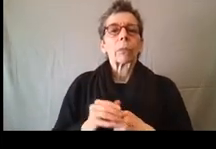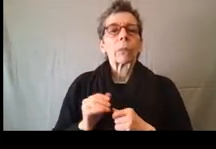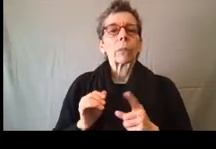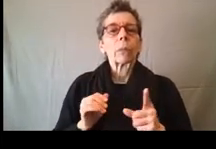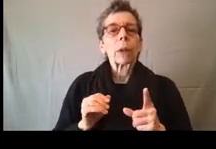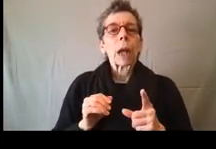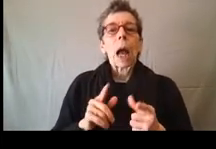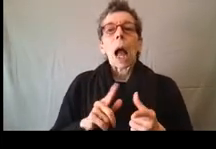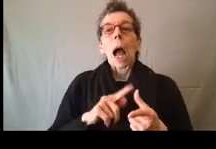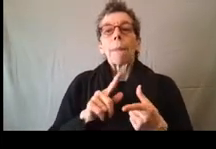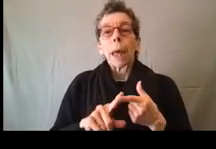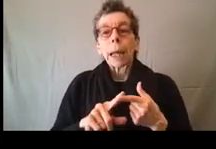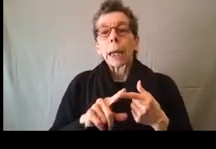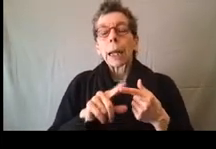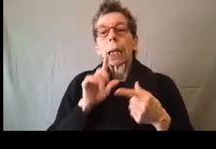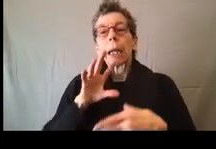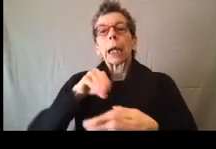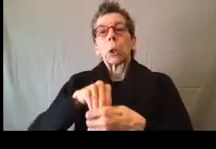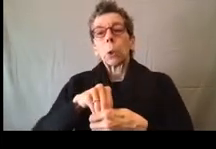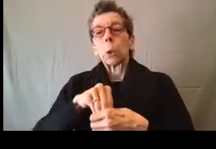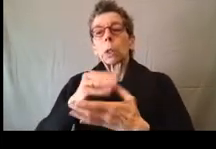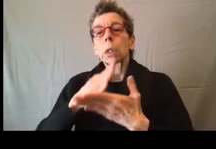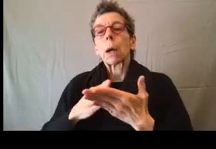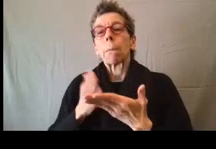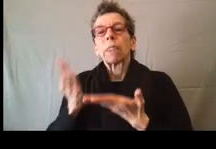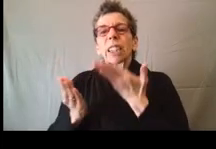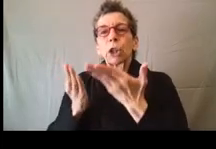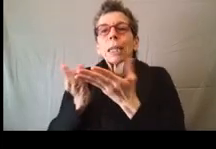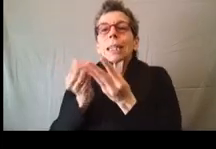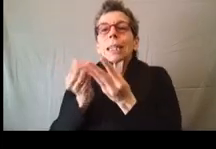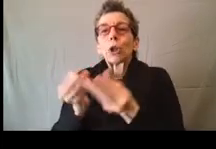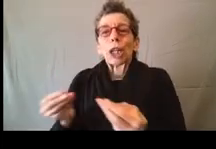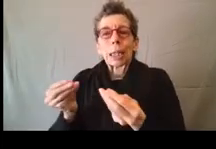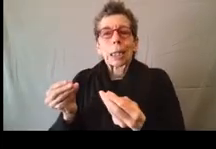the case study, it also includes concrete solutions to address each case scenarios.